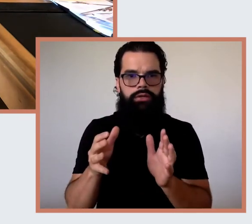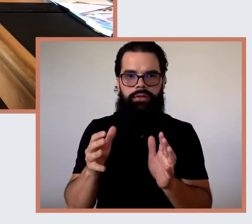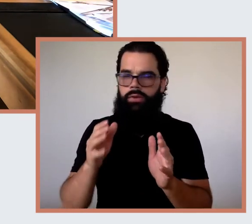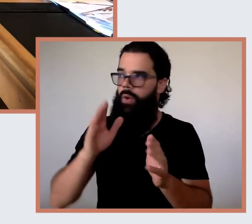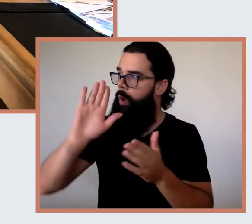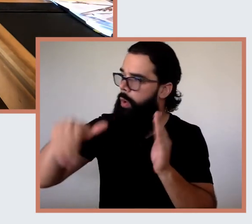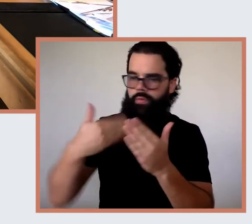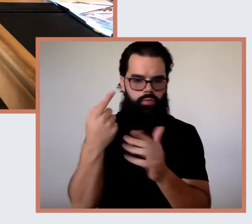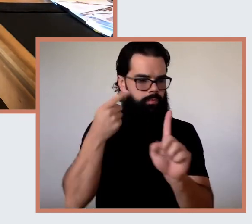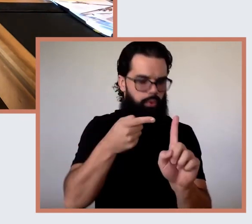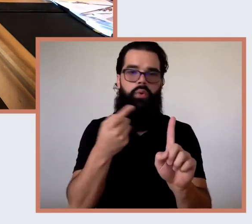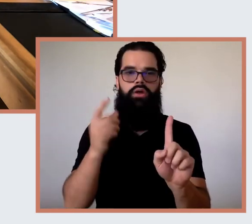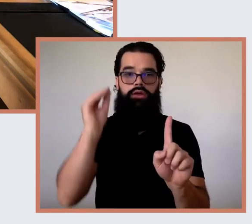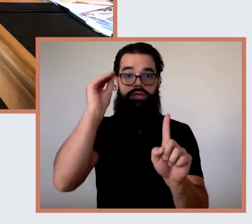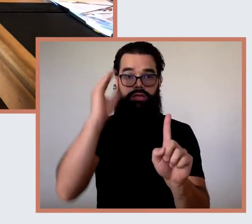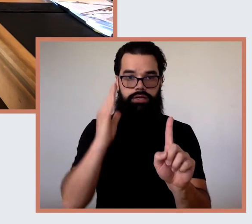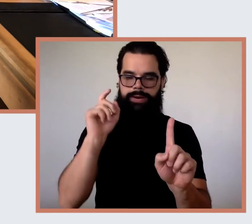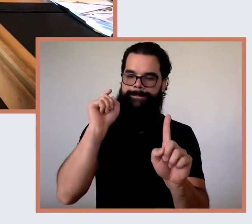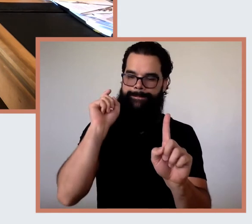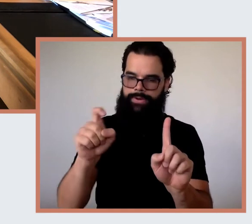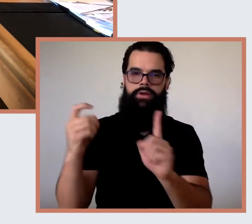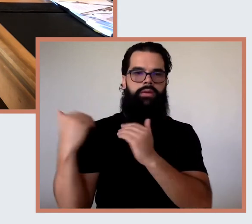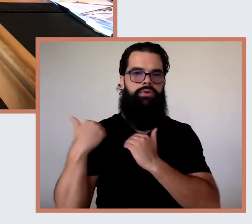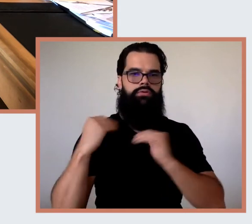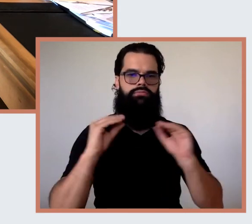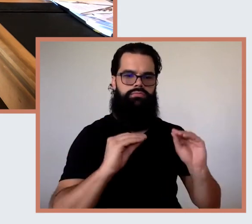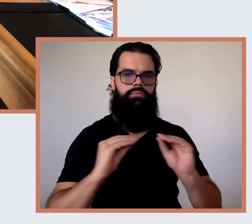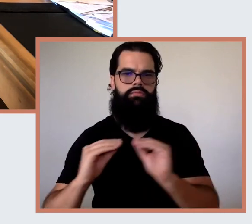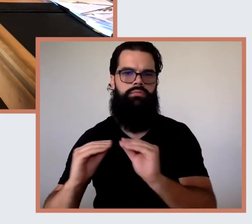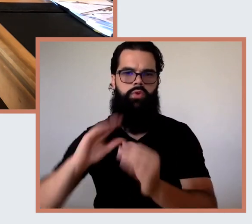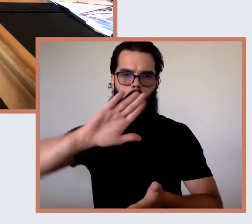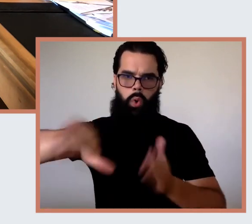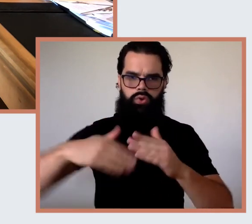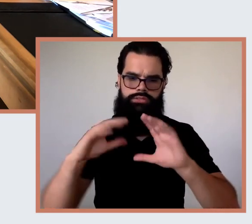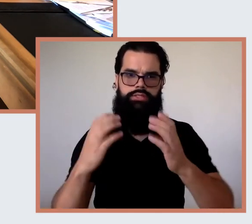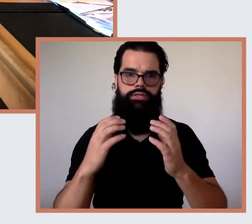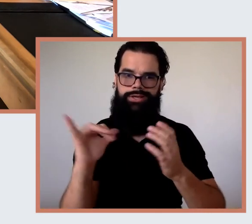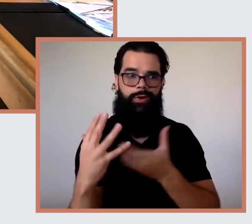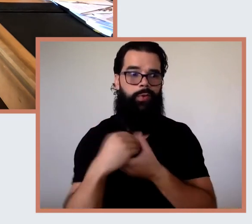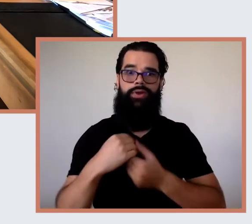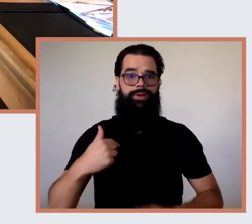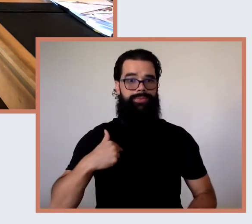because that would be the very first thing that the teacher who's teaching that class would want, or, better,